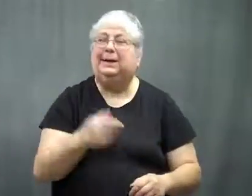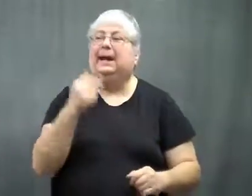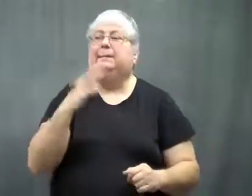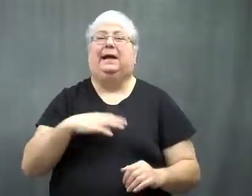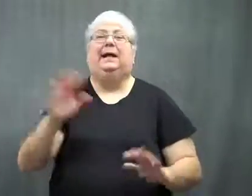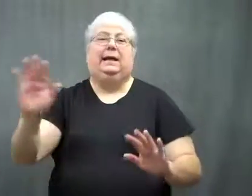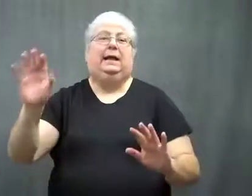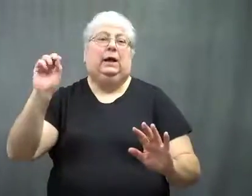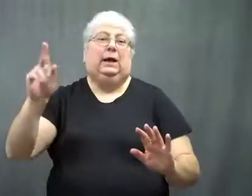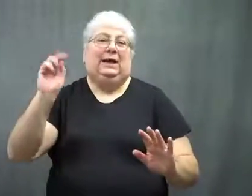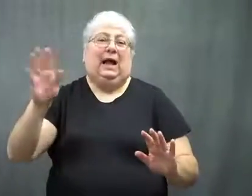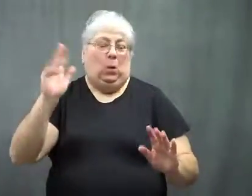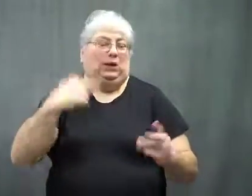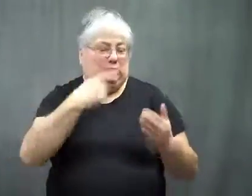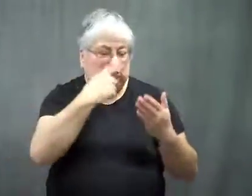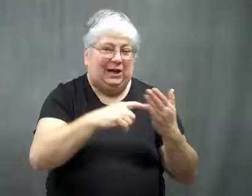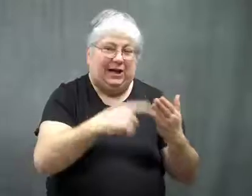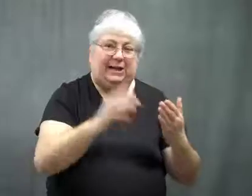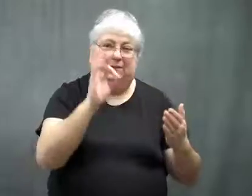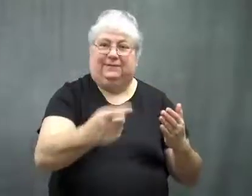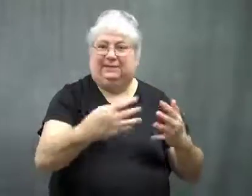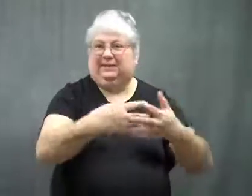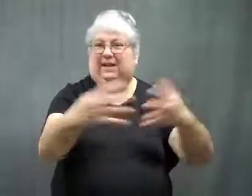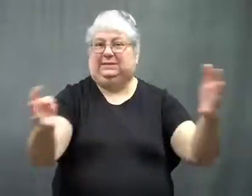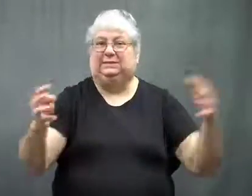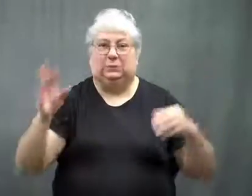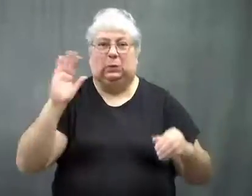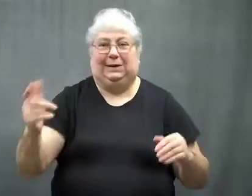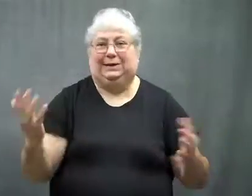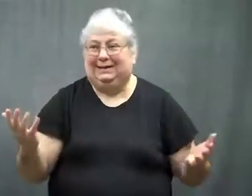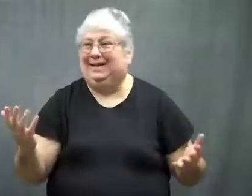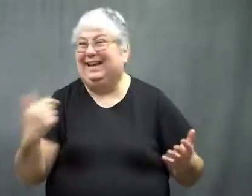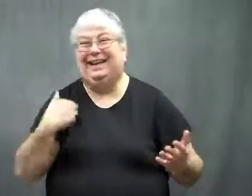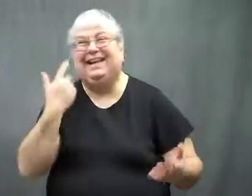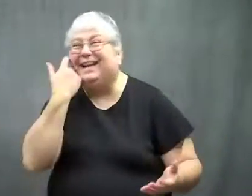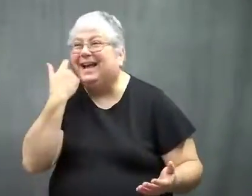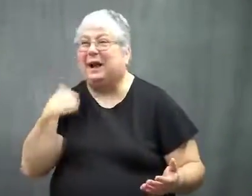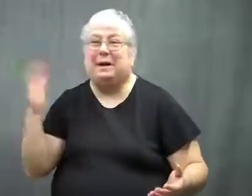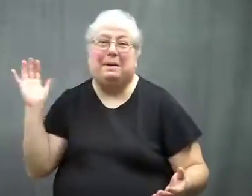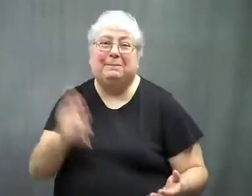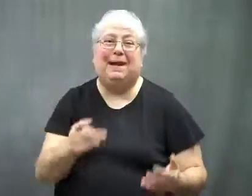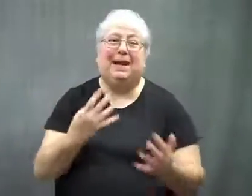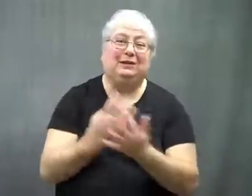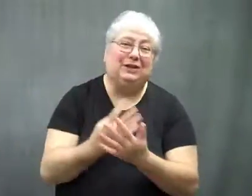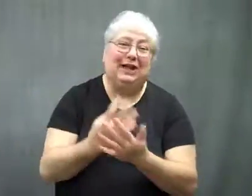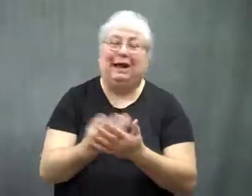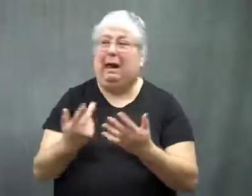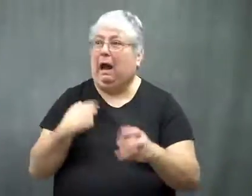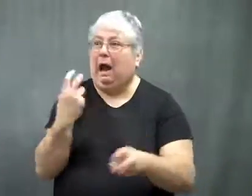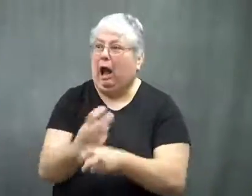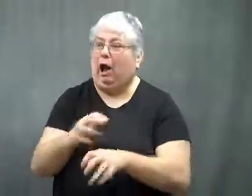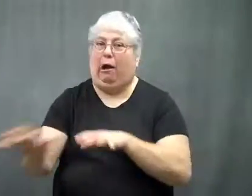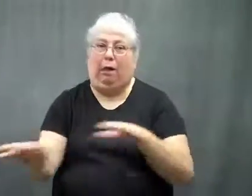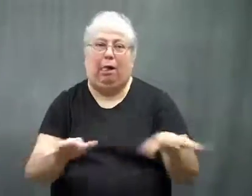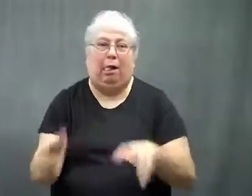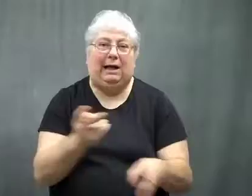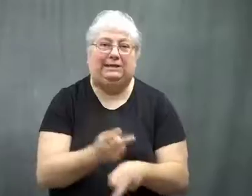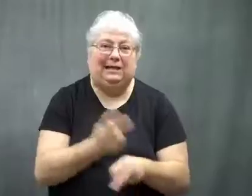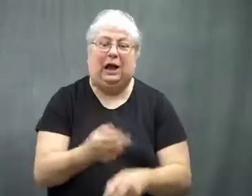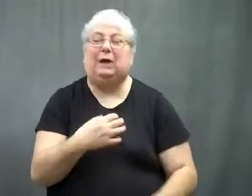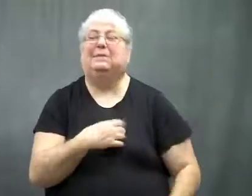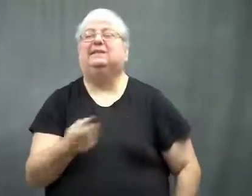He promised to fix the fences. He told the deputy he'd just gotten back from prison